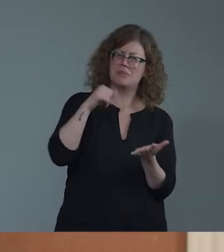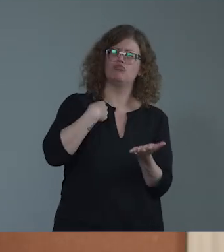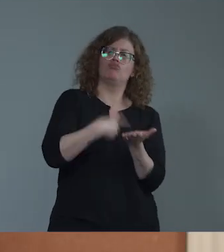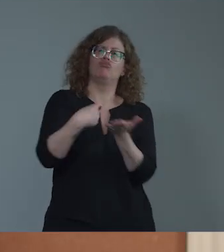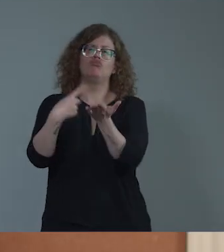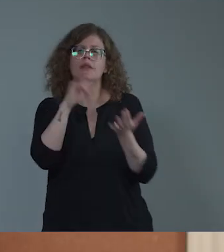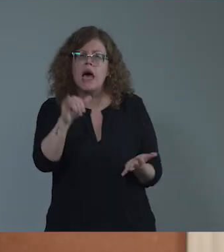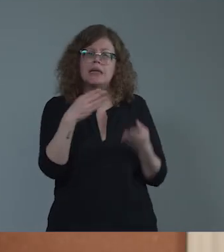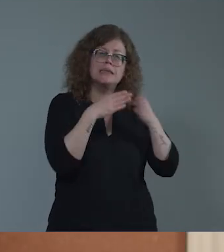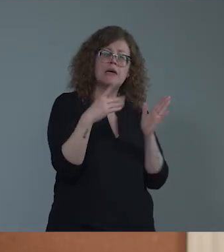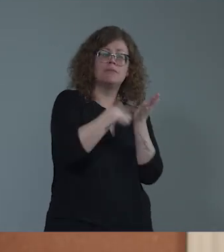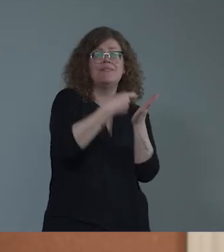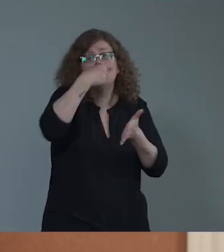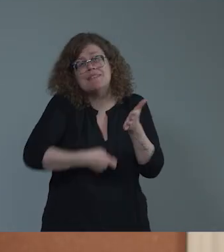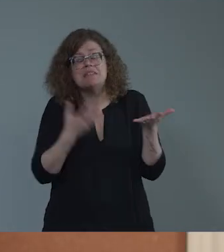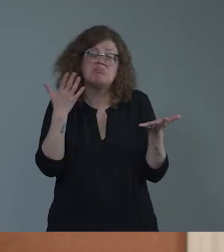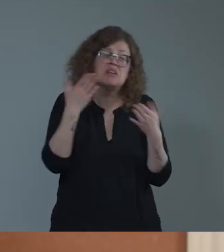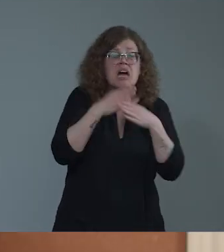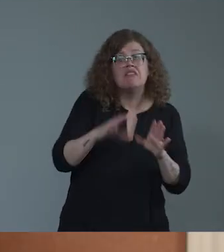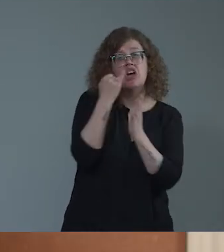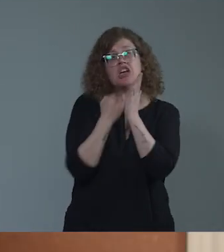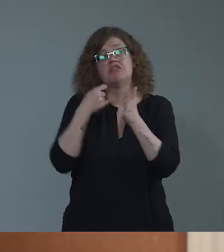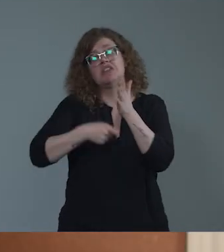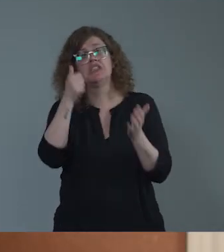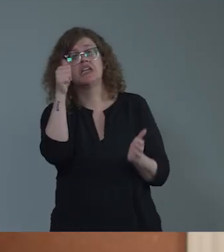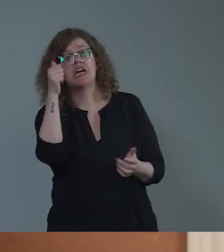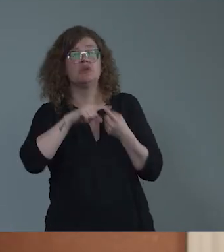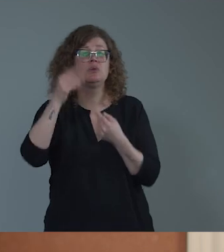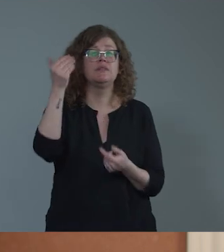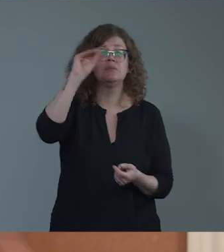and they're doing it based on an estimate, you want to make sure that you look at things like CARFAC rates,